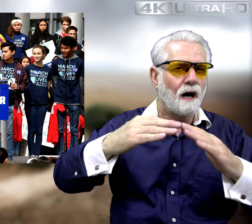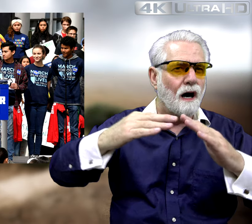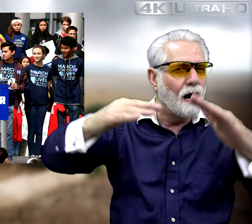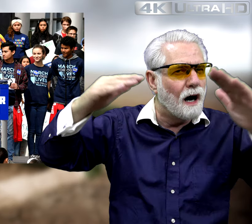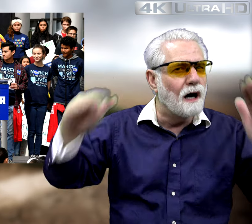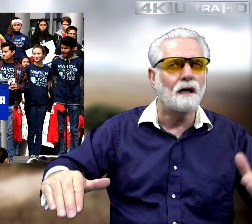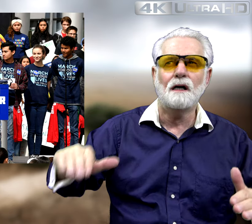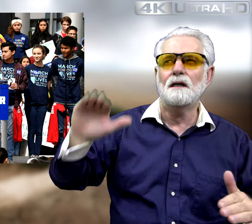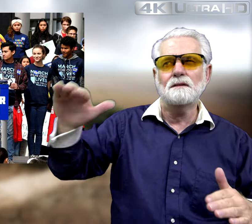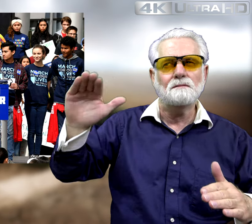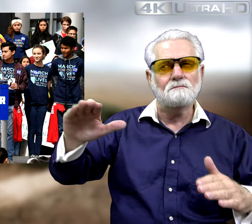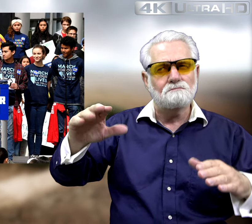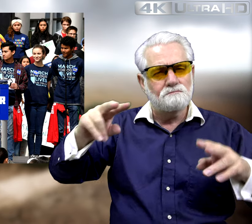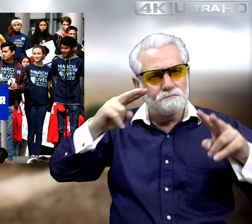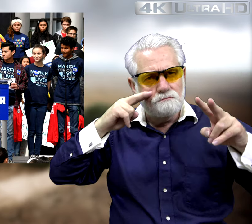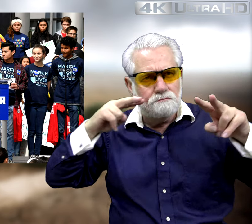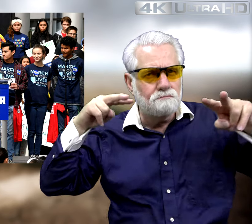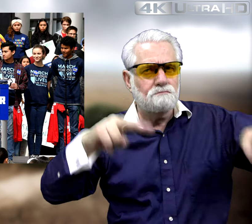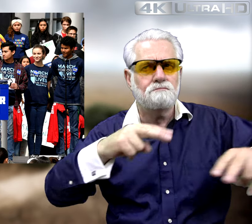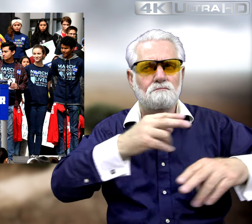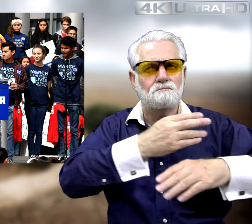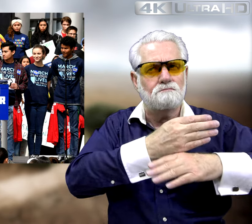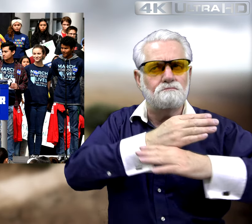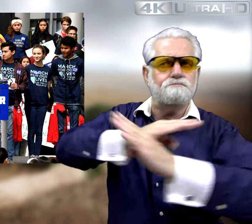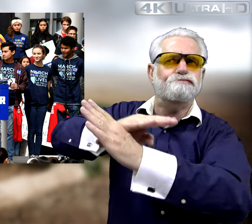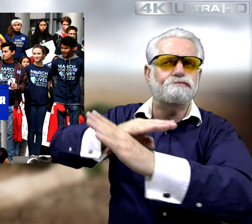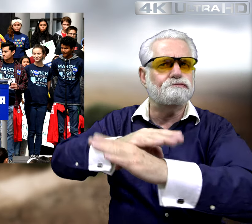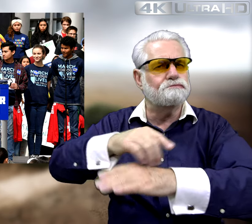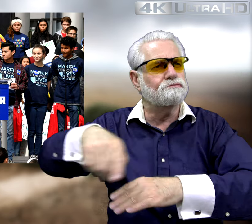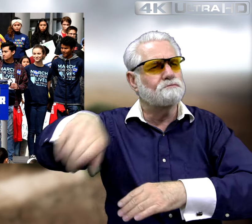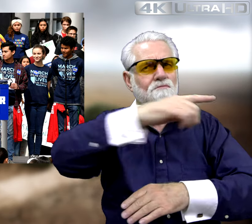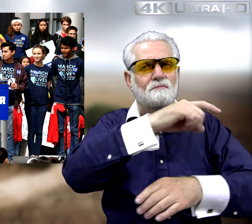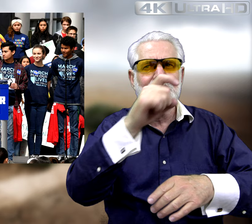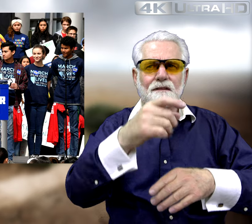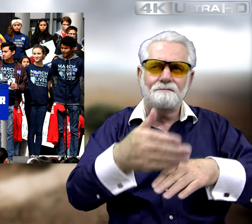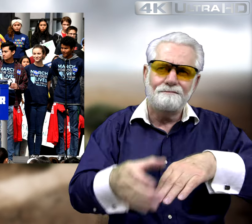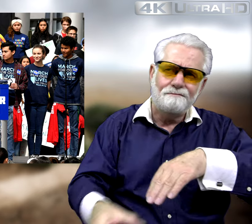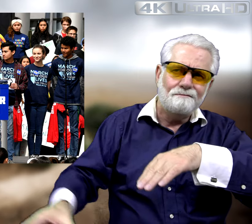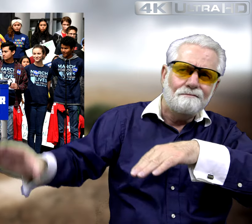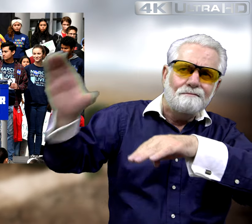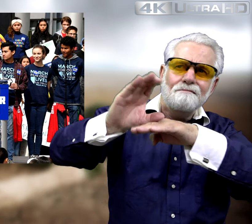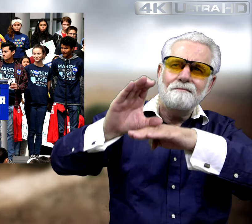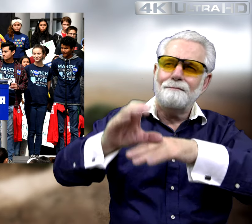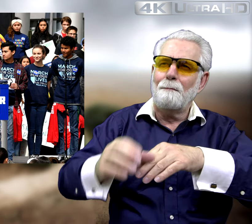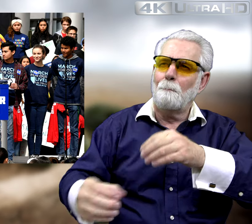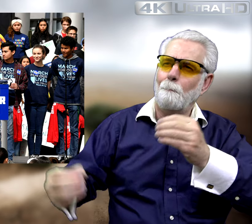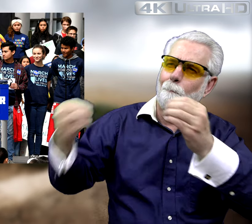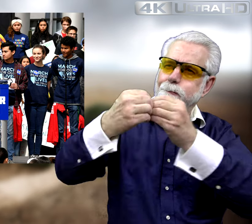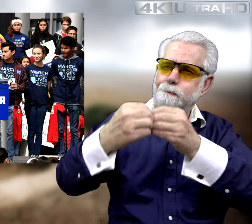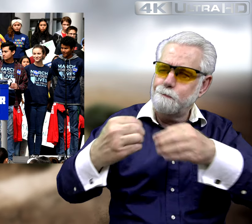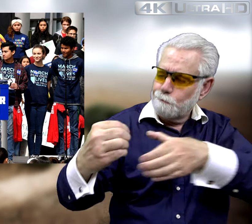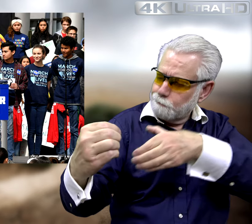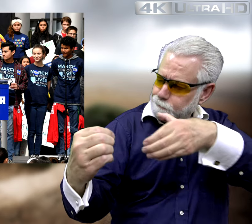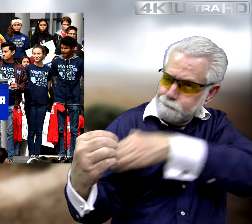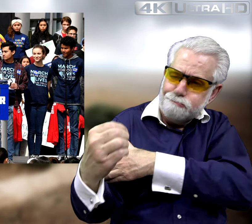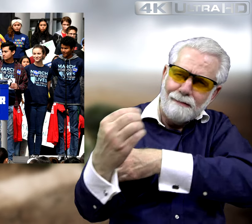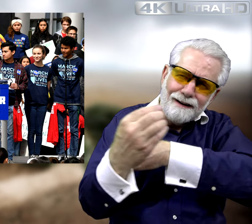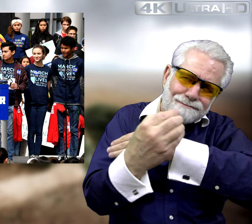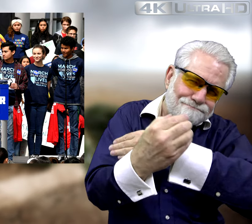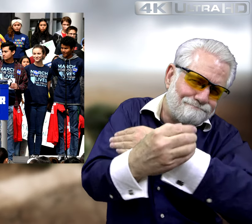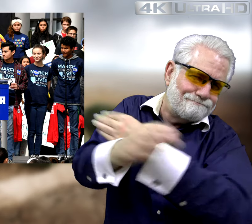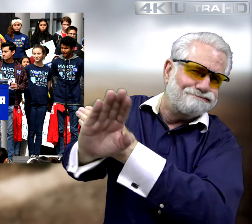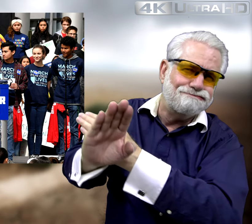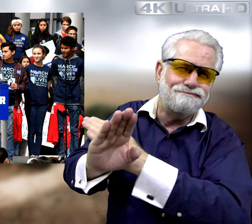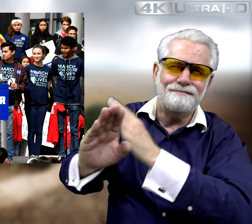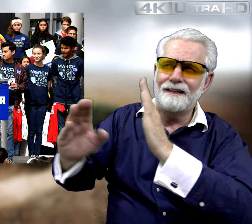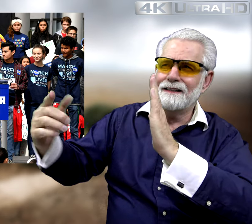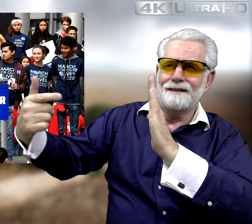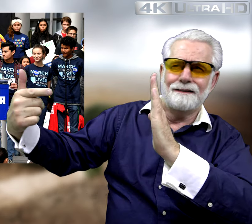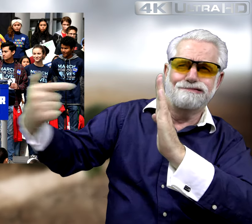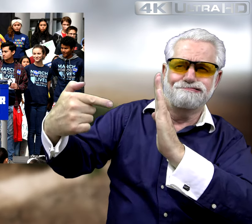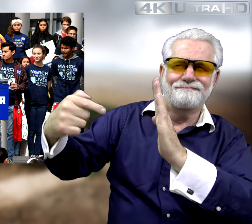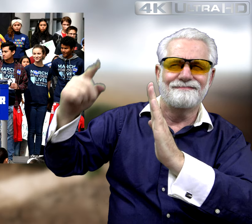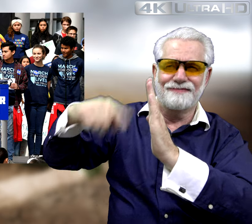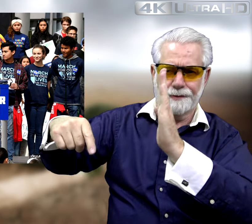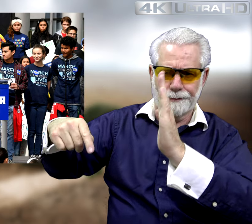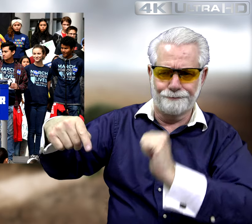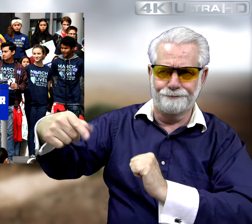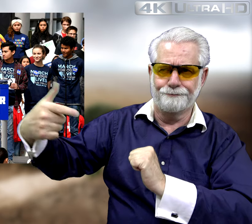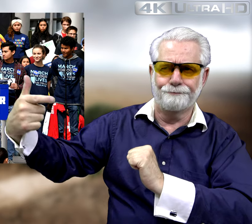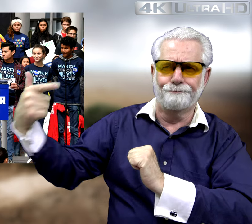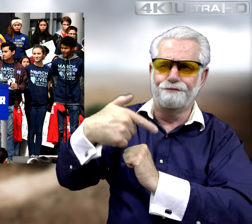And say hey White House we need to watch and protect our children more. We need to add stronger protection from shooters.